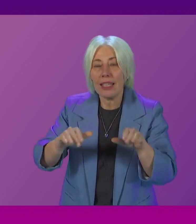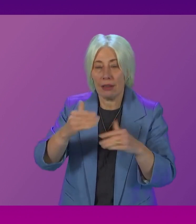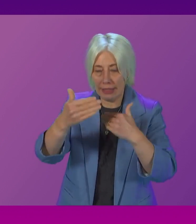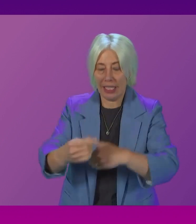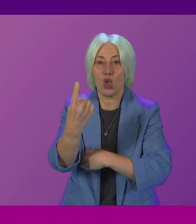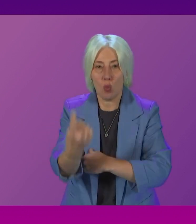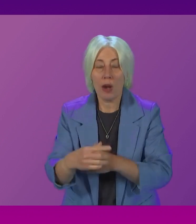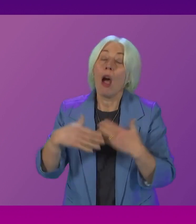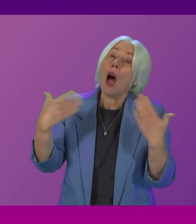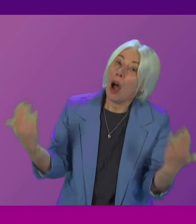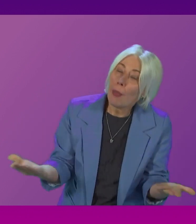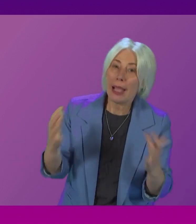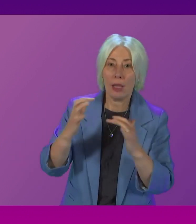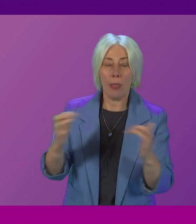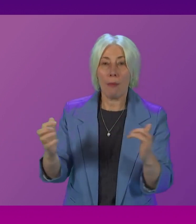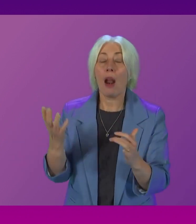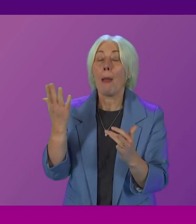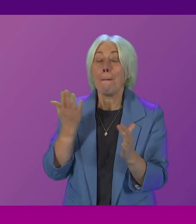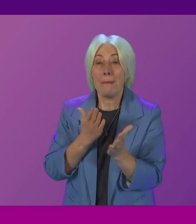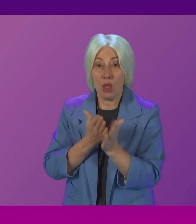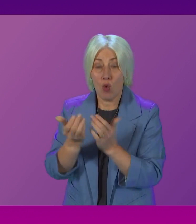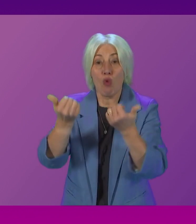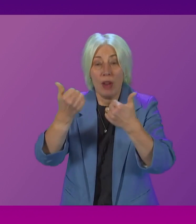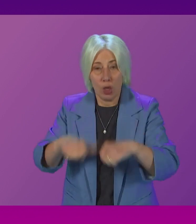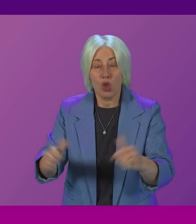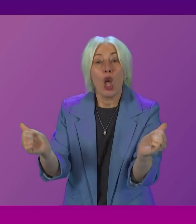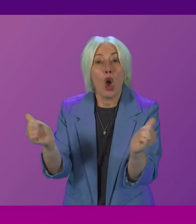the Parliament has by resolution agreed to the ... expenditure”.